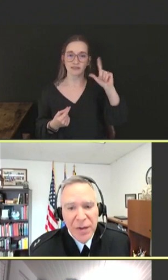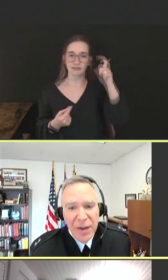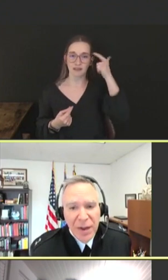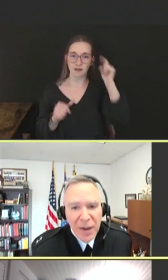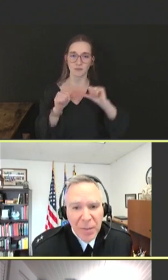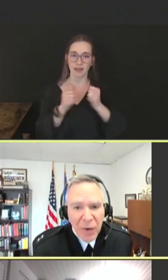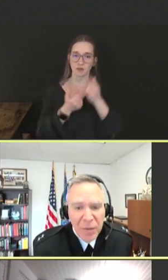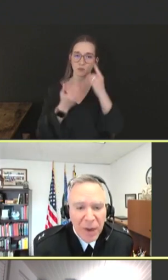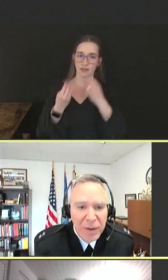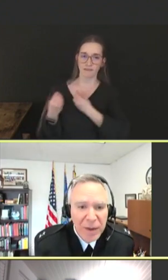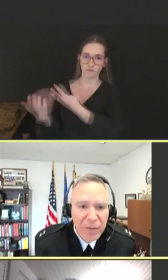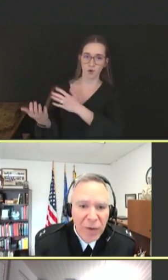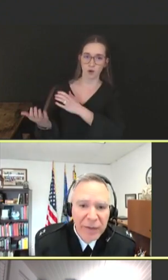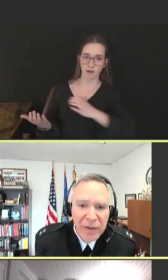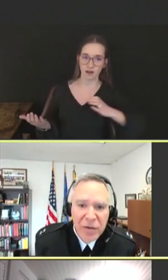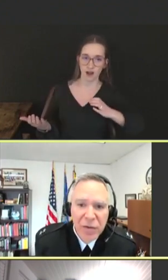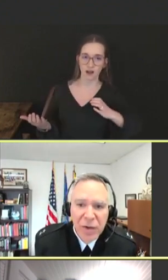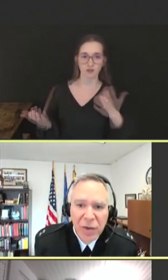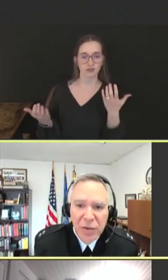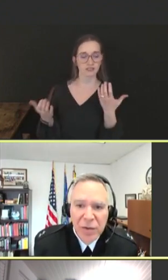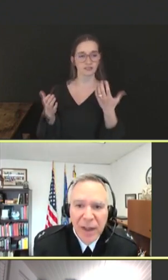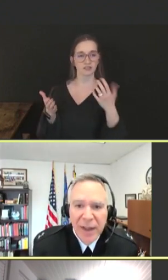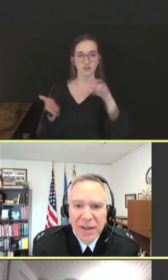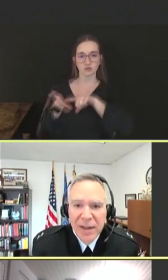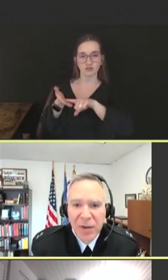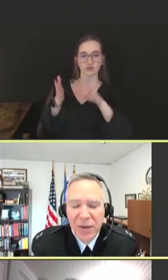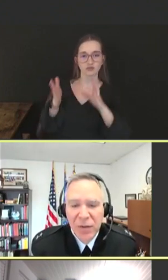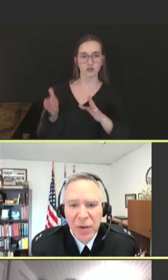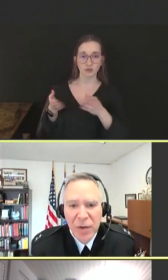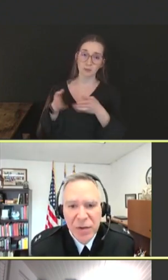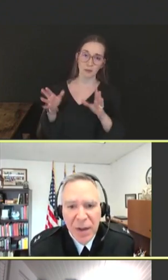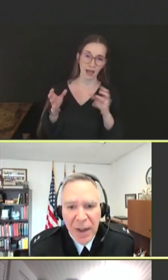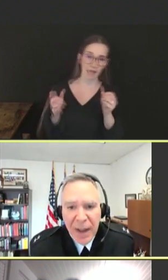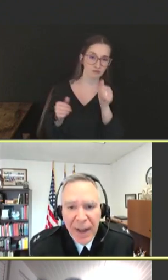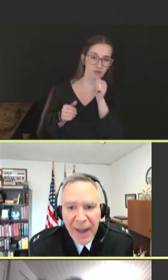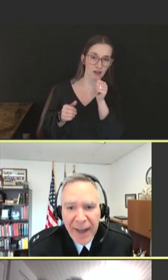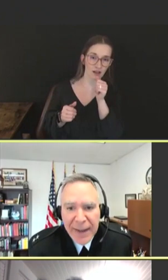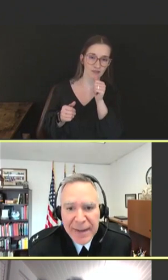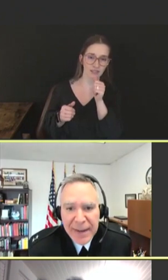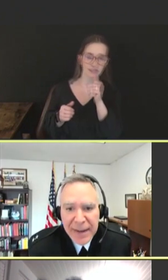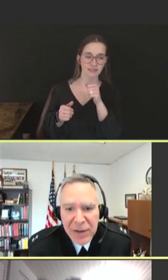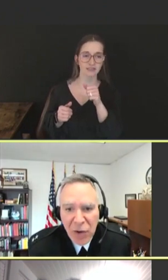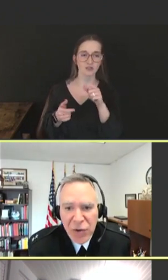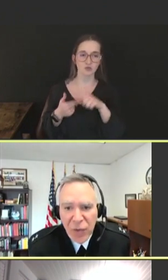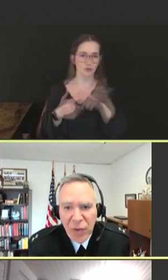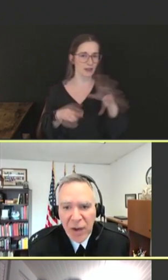both public and private, to include academia, of course. And it's also